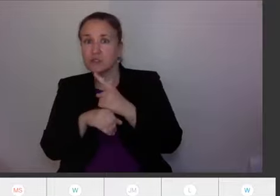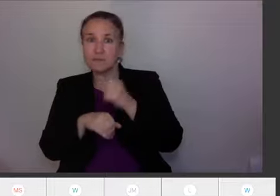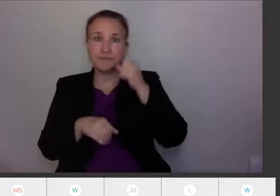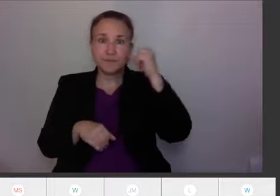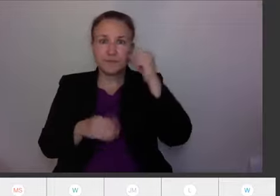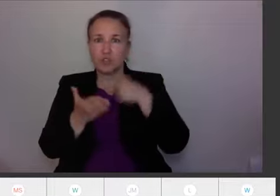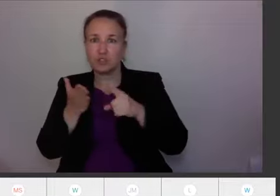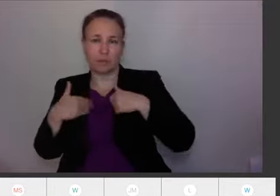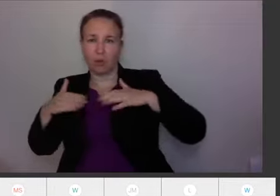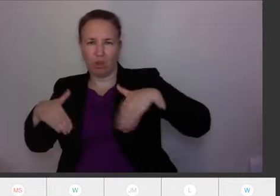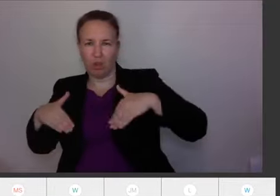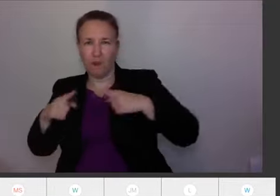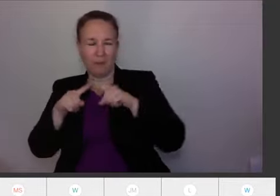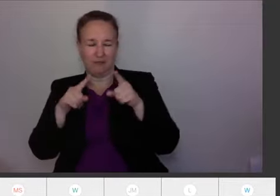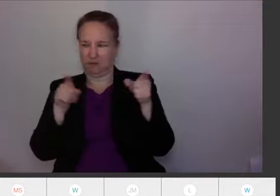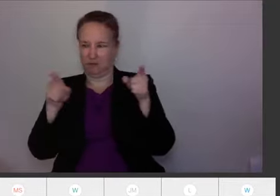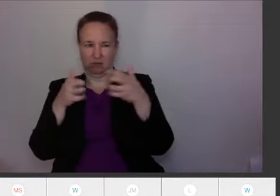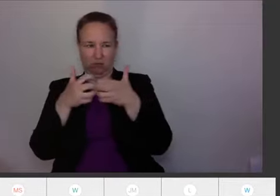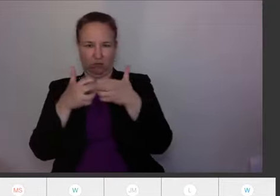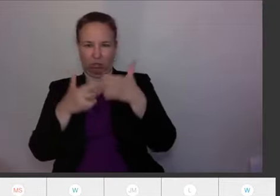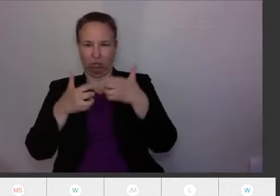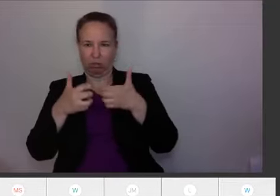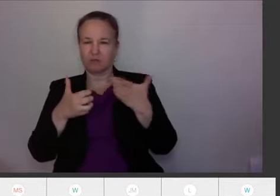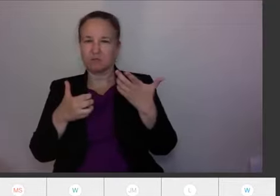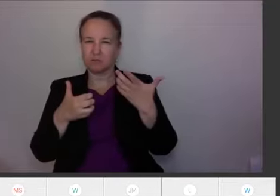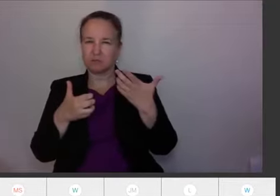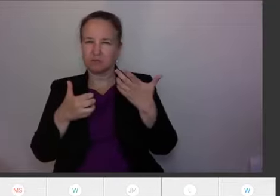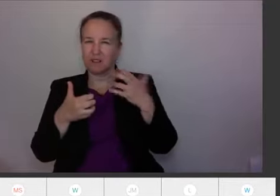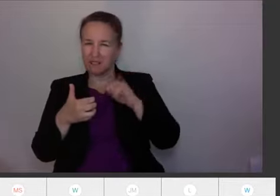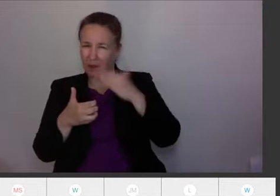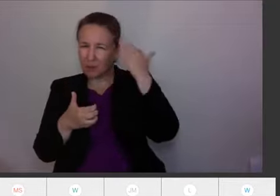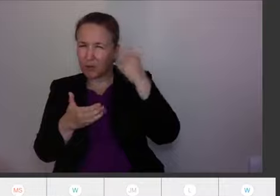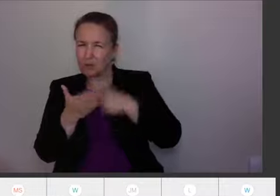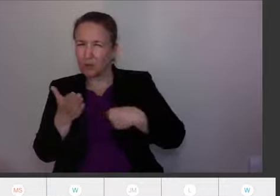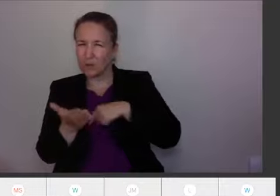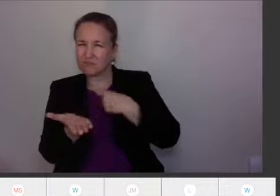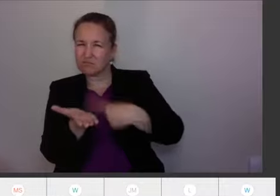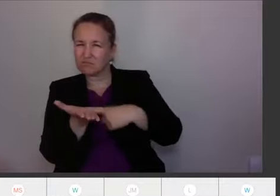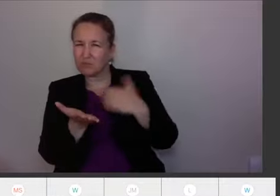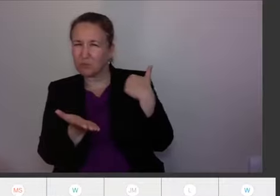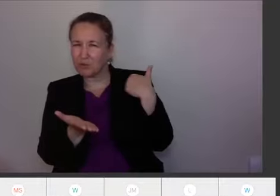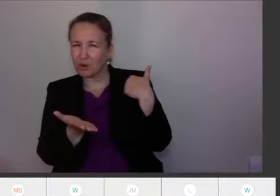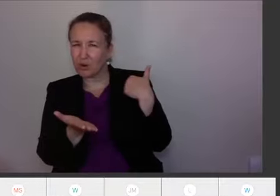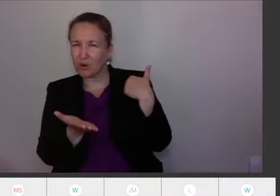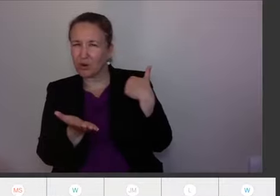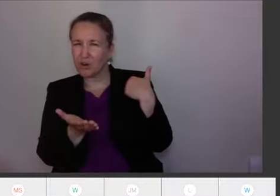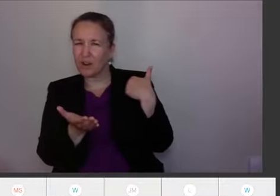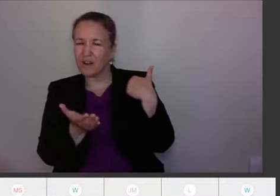really lining up is that because of the things that we talked about before with with how you guys go through each one and kind of